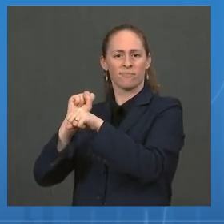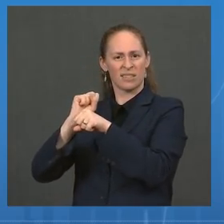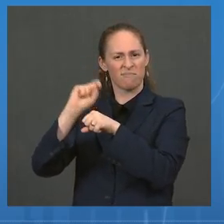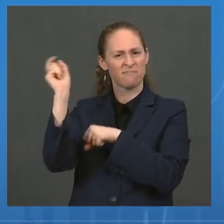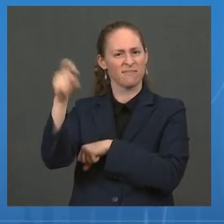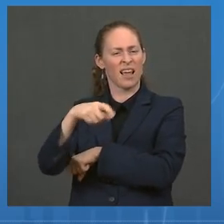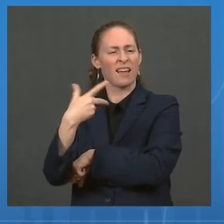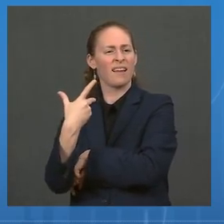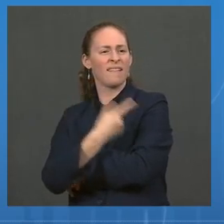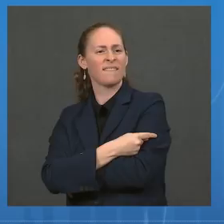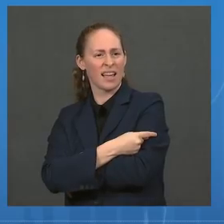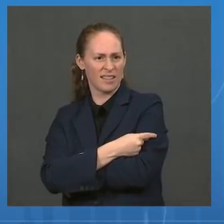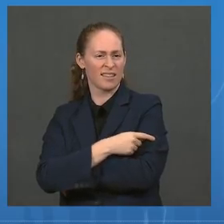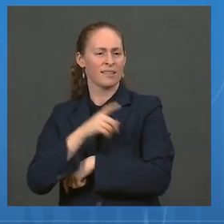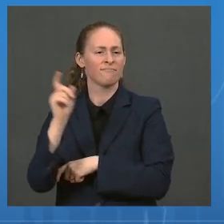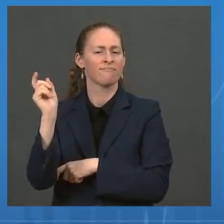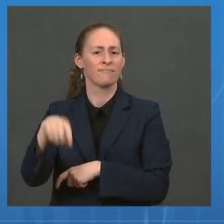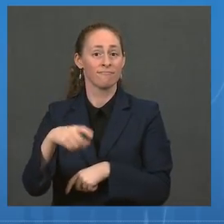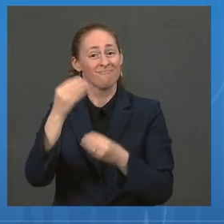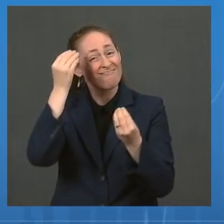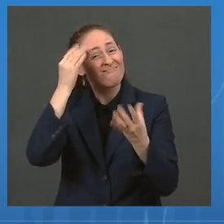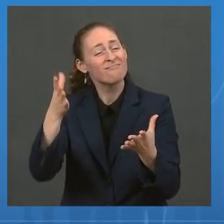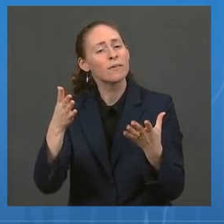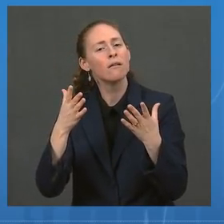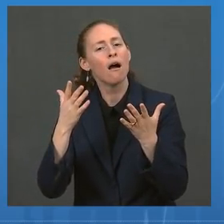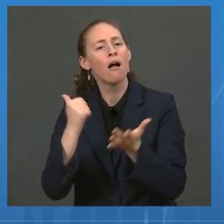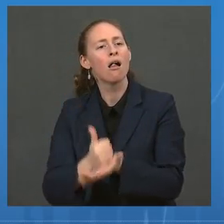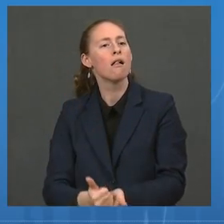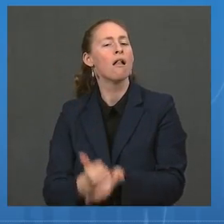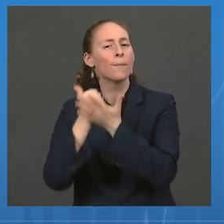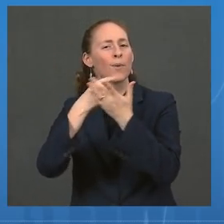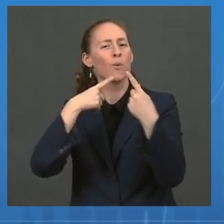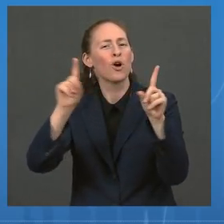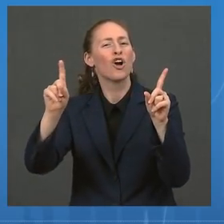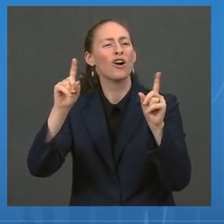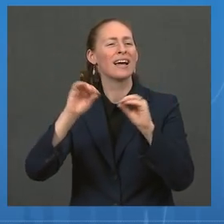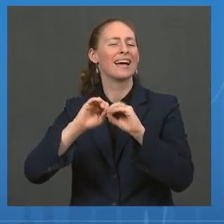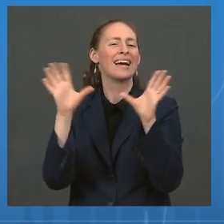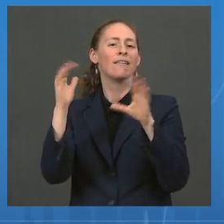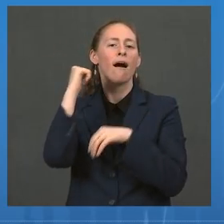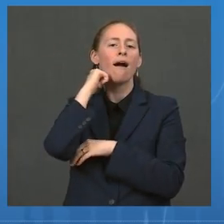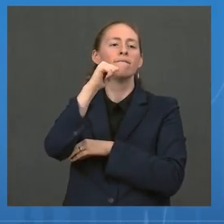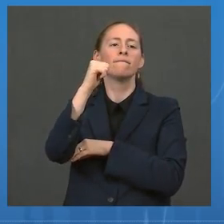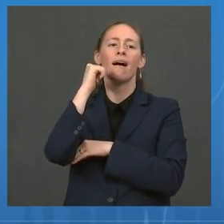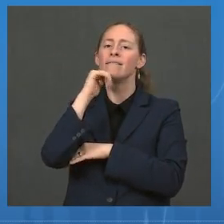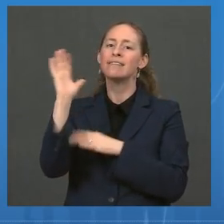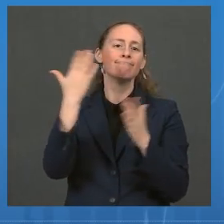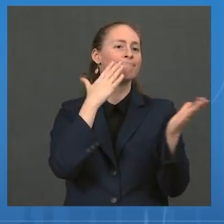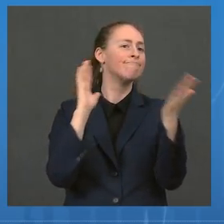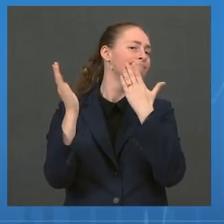New data reinforces that fact each day. On Monday, New York City reported that 96 percent --